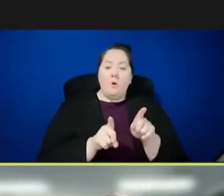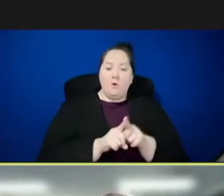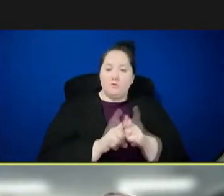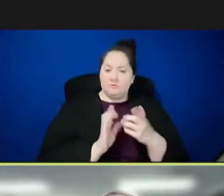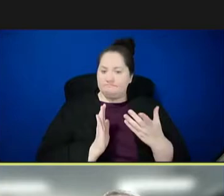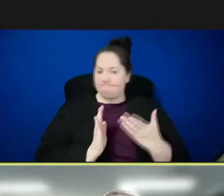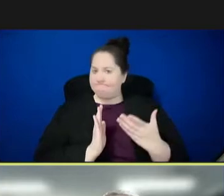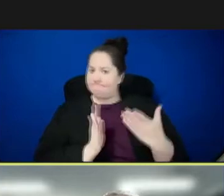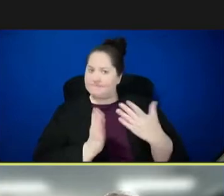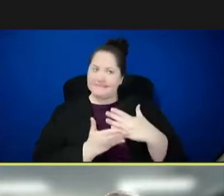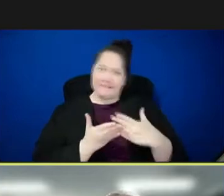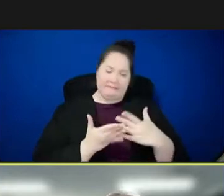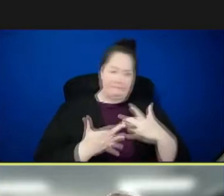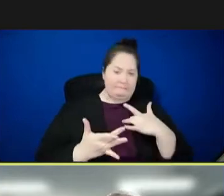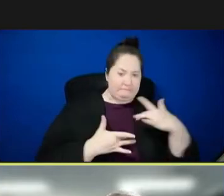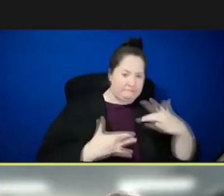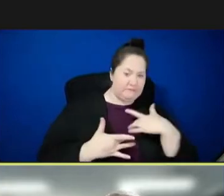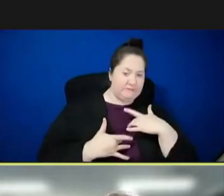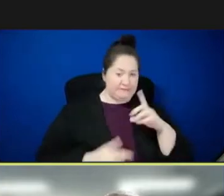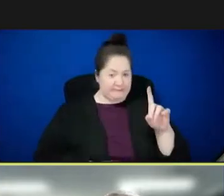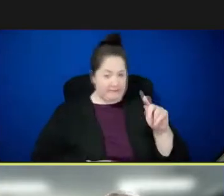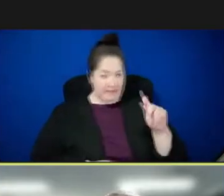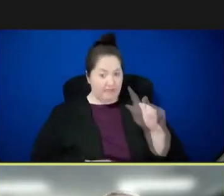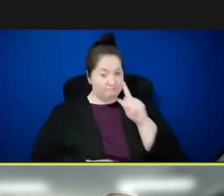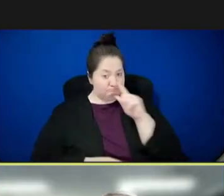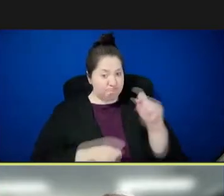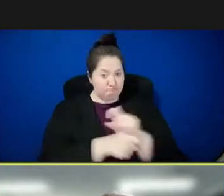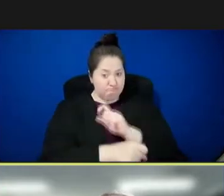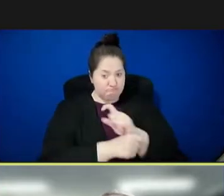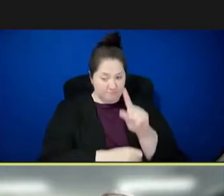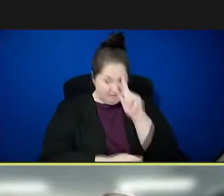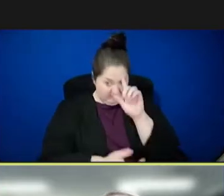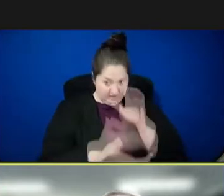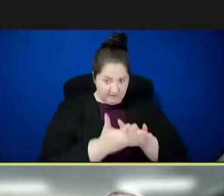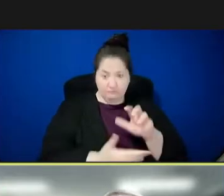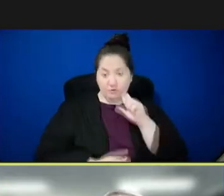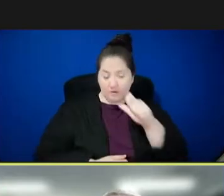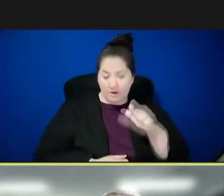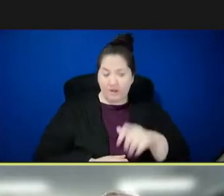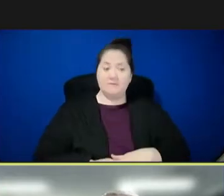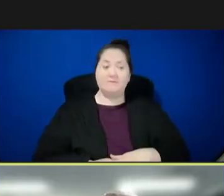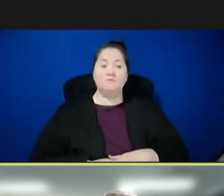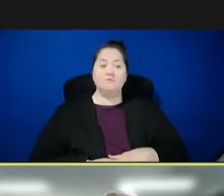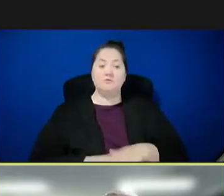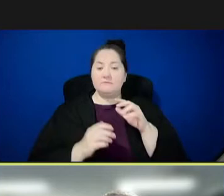over data credibility. In this session, we'll examine guidance from HHS, as well as explore